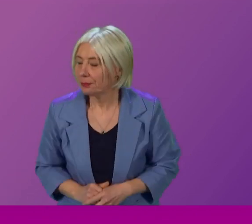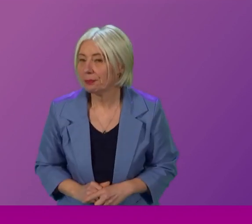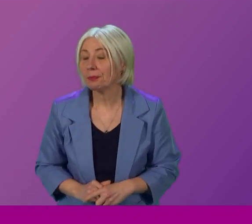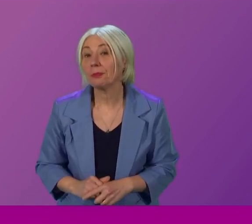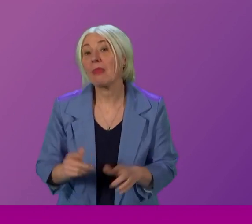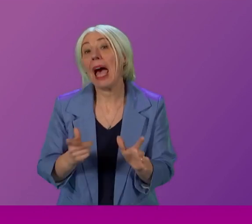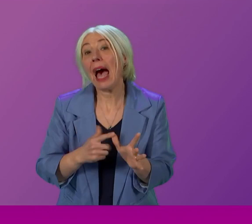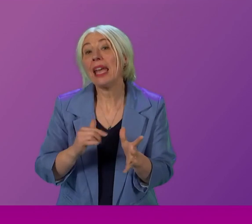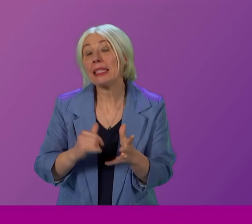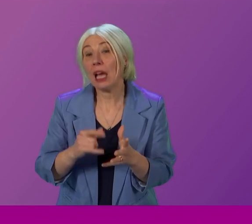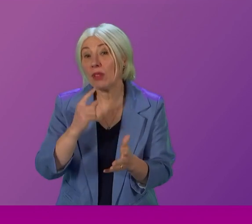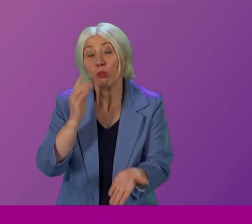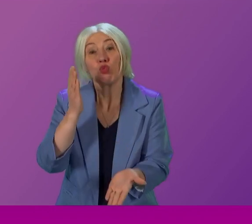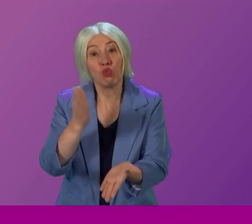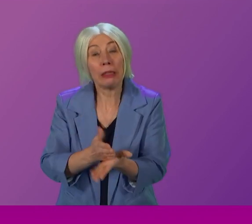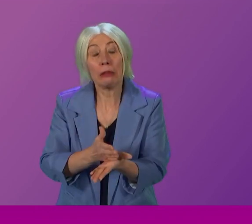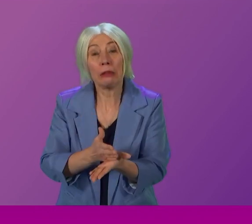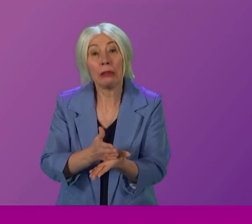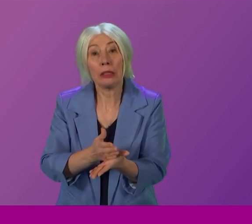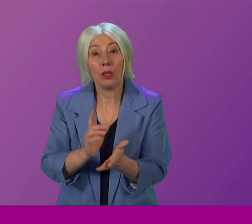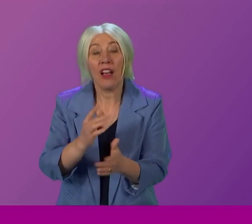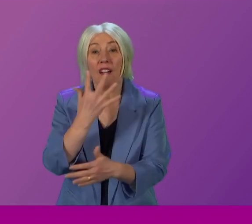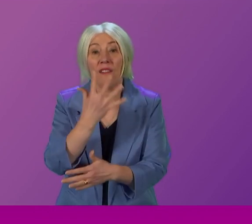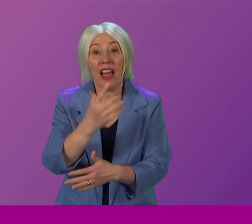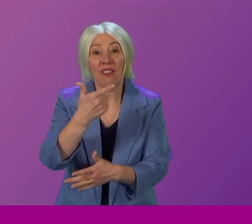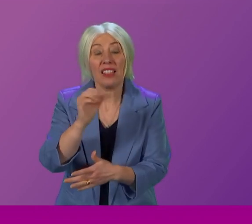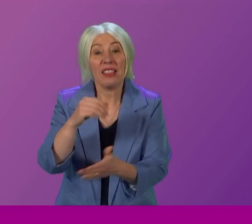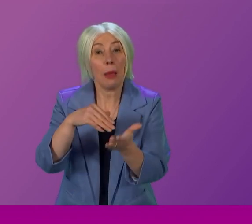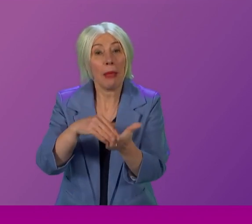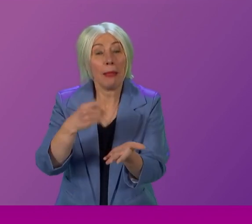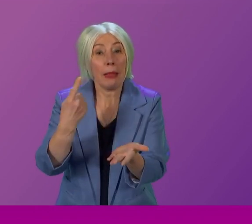about the real-terms position. The £570 million increase that I have